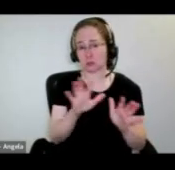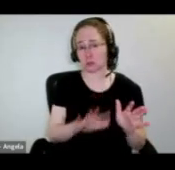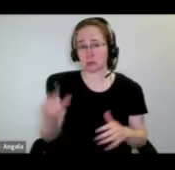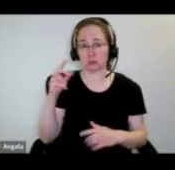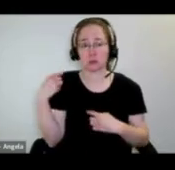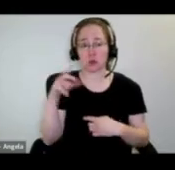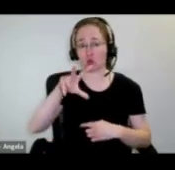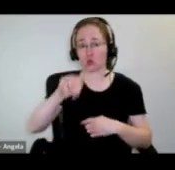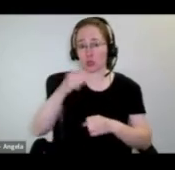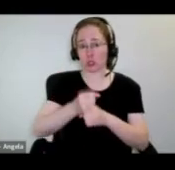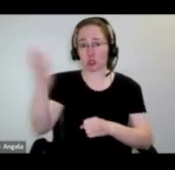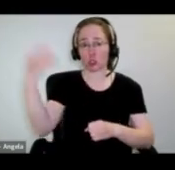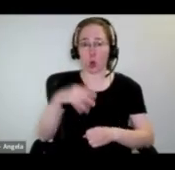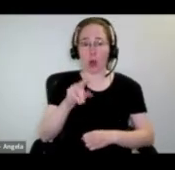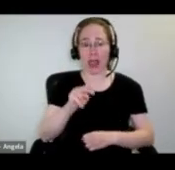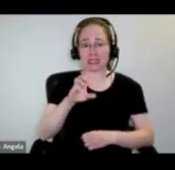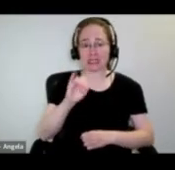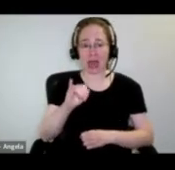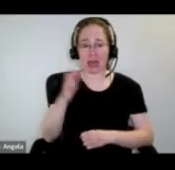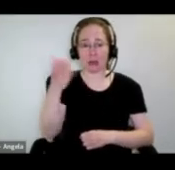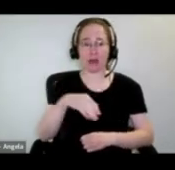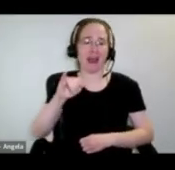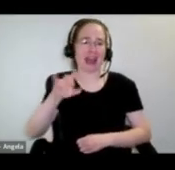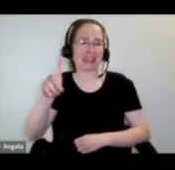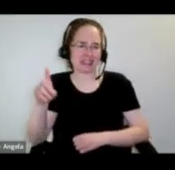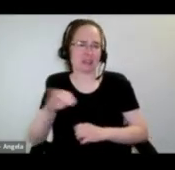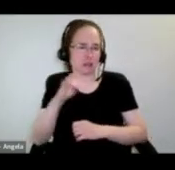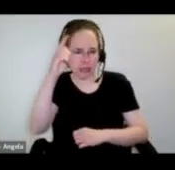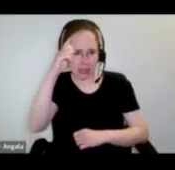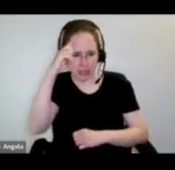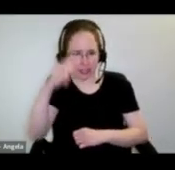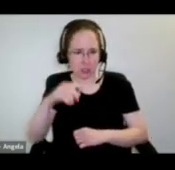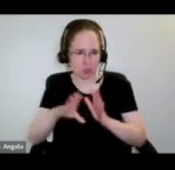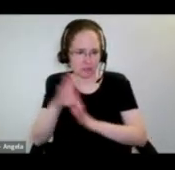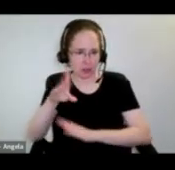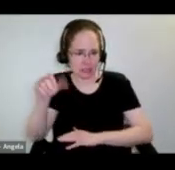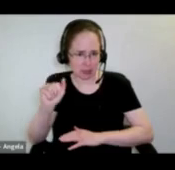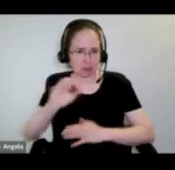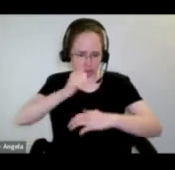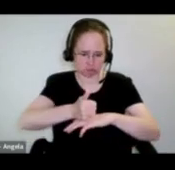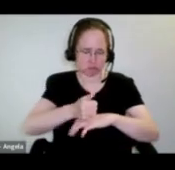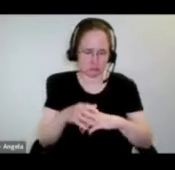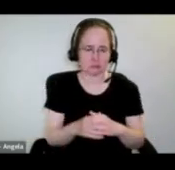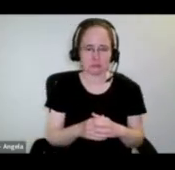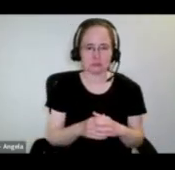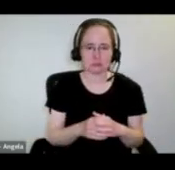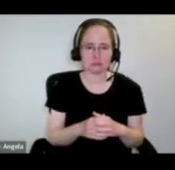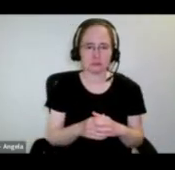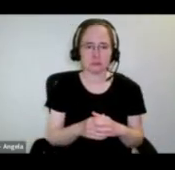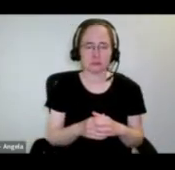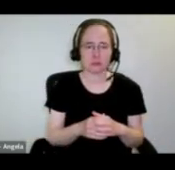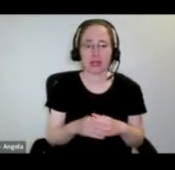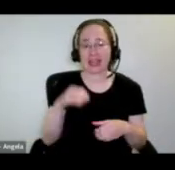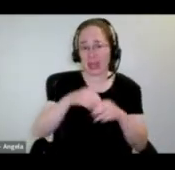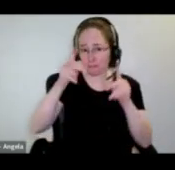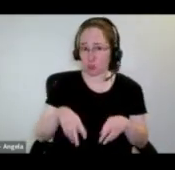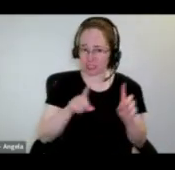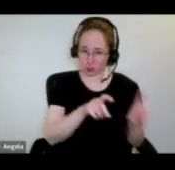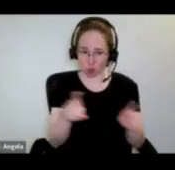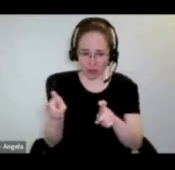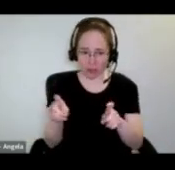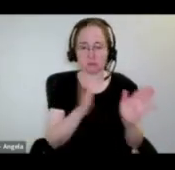Rosa Plasencia: There is a timeline on the slide that shows how almost 30 years ago, NCI-IDD, or Intellectual and Developmental Disabilities, came into being.